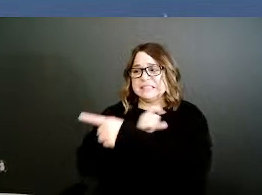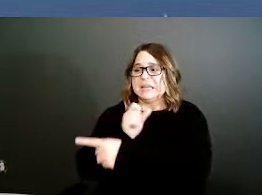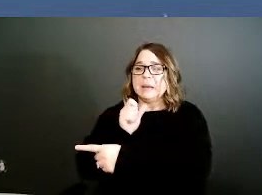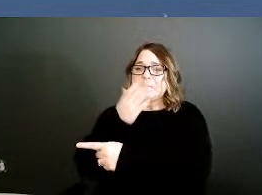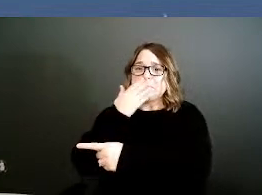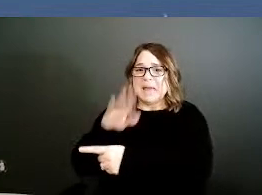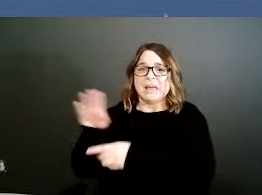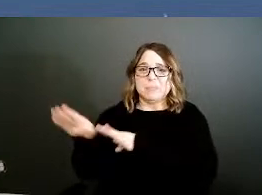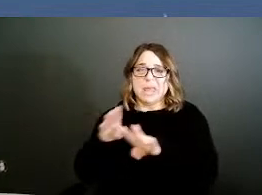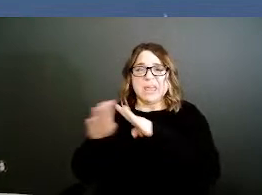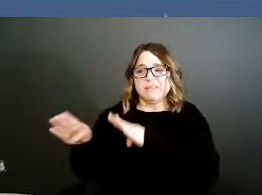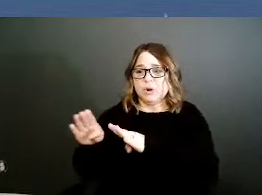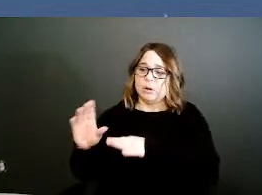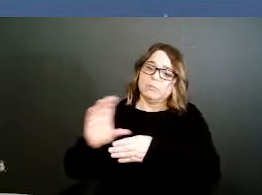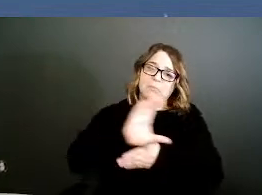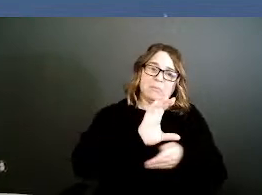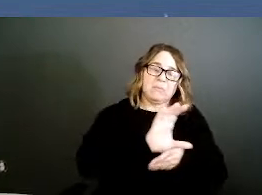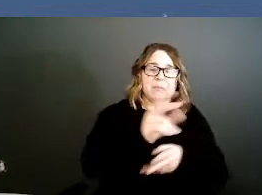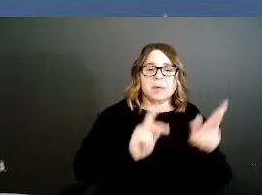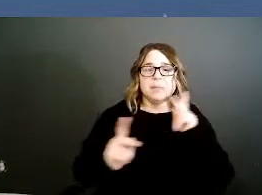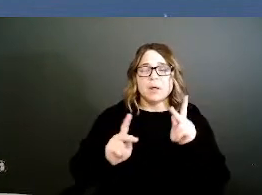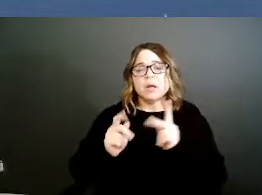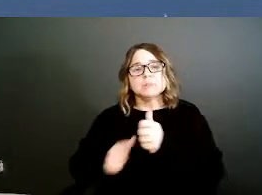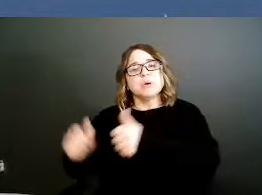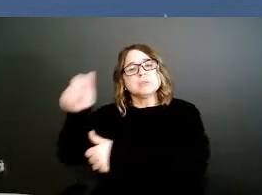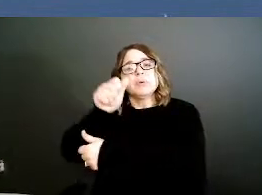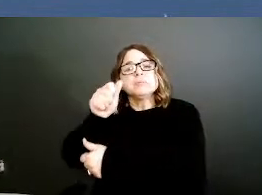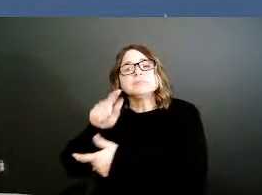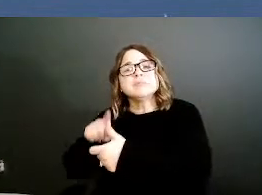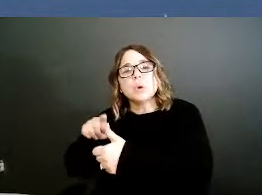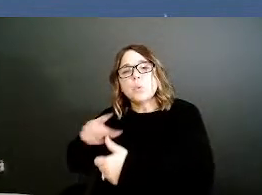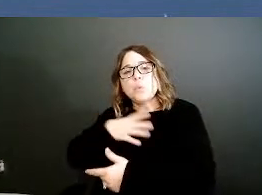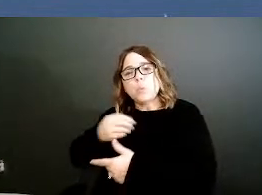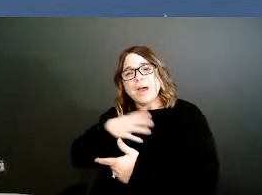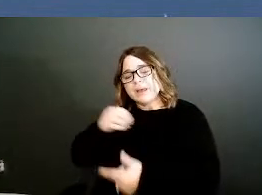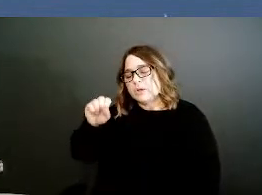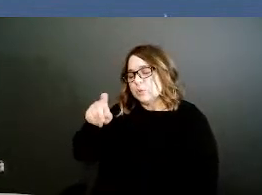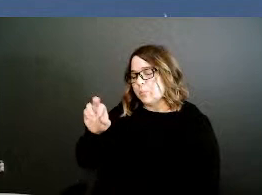IT PRIORITIZES WHITE SUPREMACY AND ACCOUNTABILITY AND REPARATION THAT WE DESERVE.